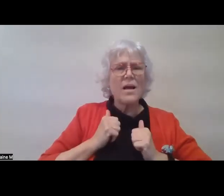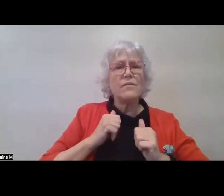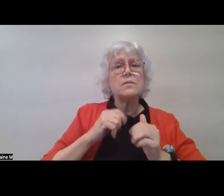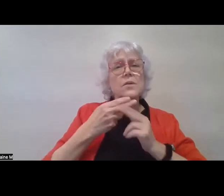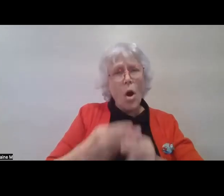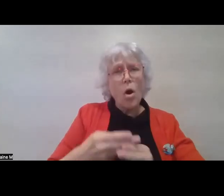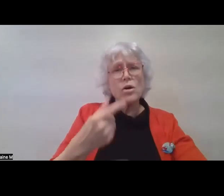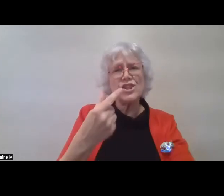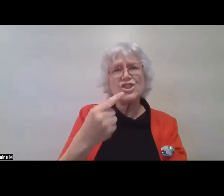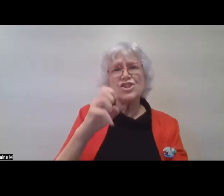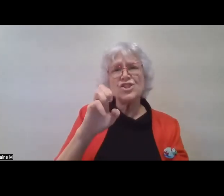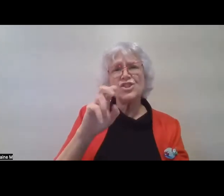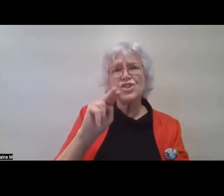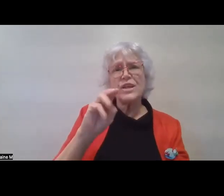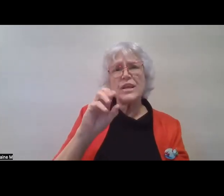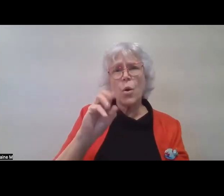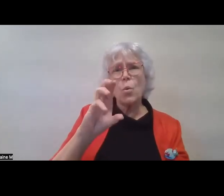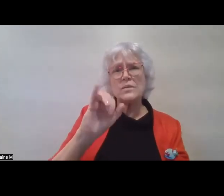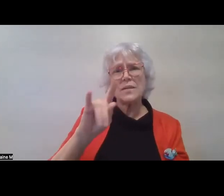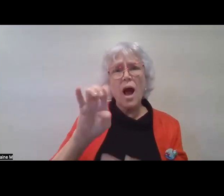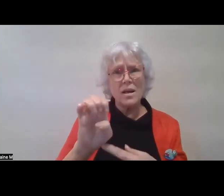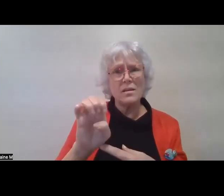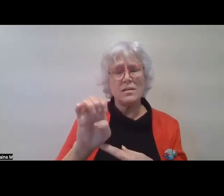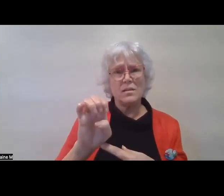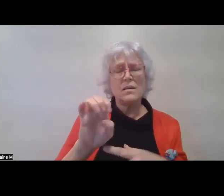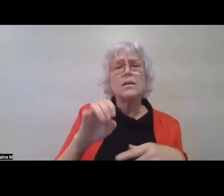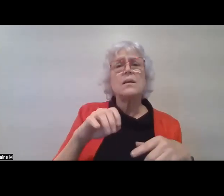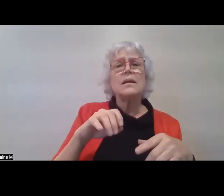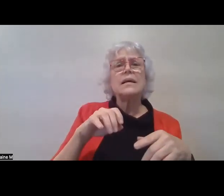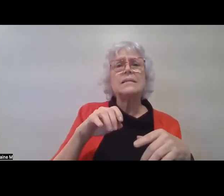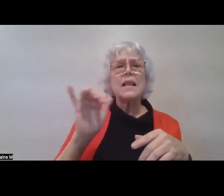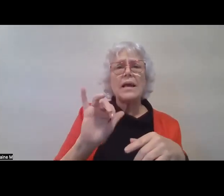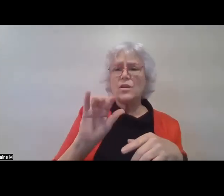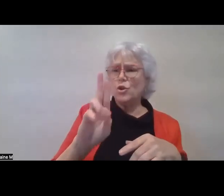indigenous people, the climate crisis is also eugenics for disabled people.